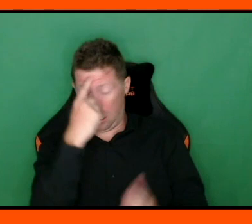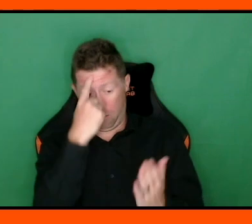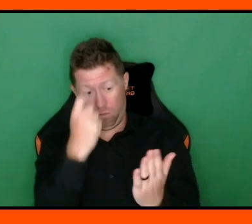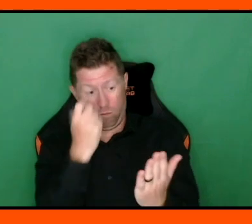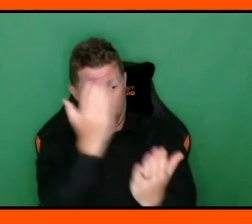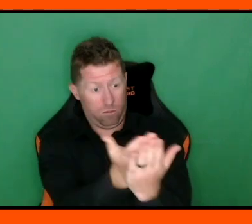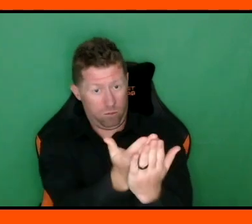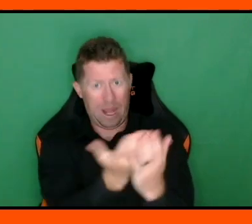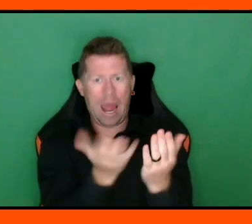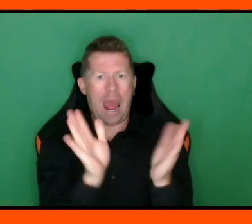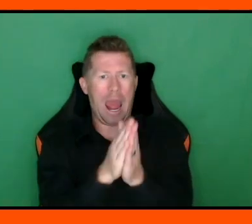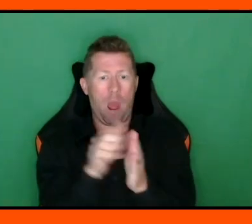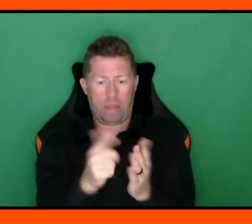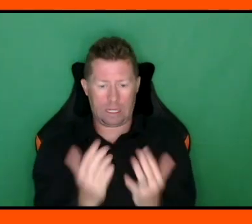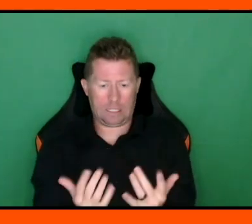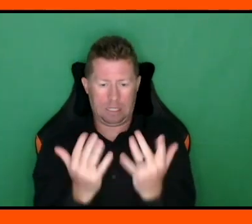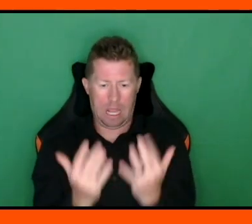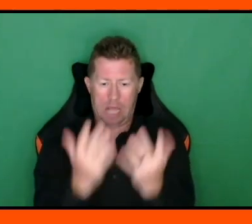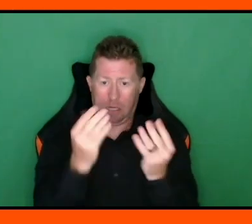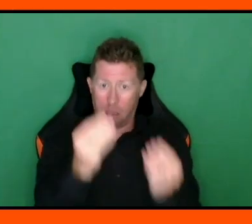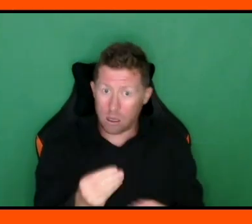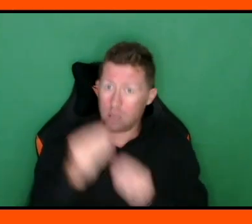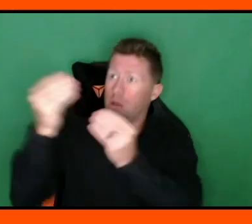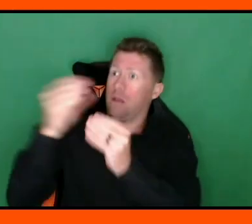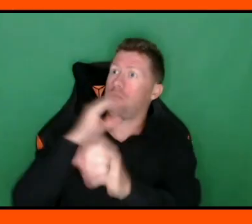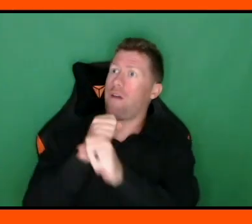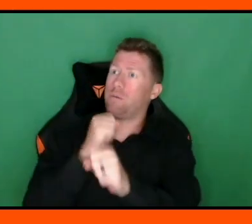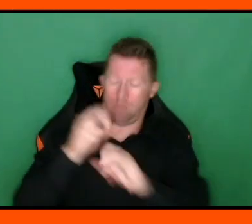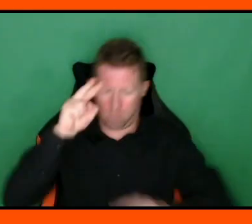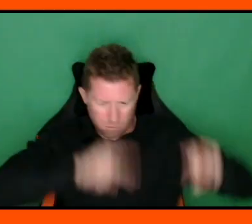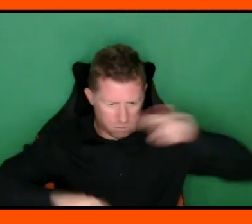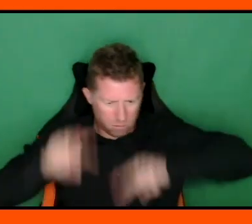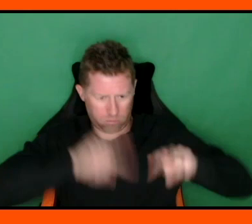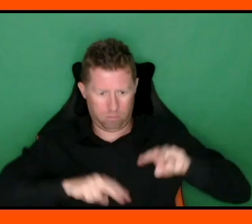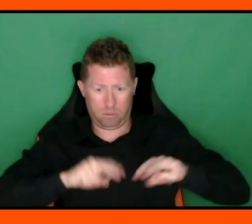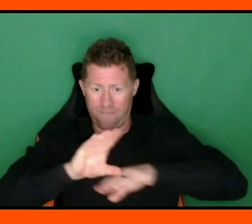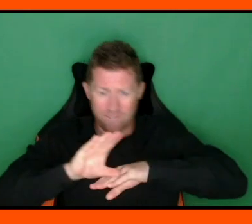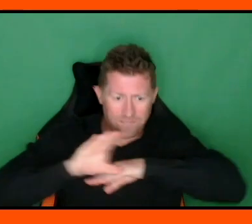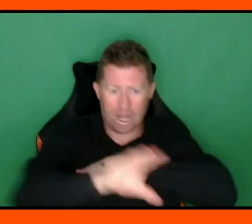government funding, business planning or how it might help understand the needs of a small population group.